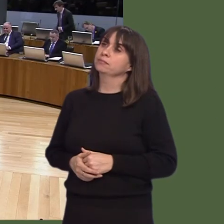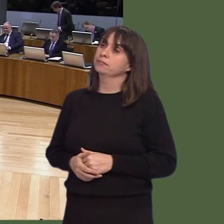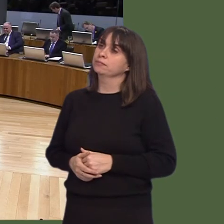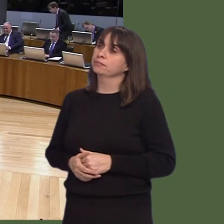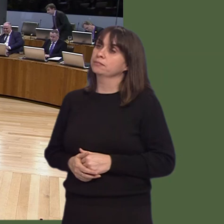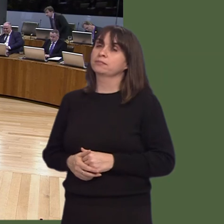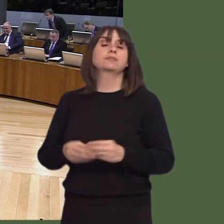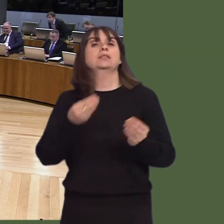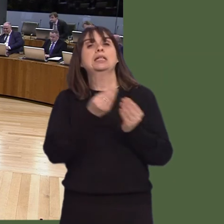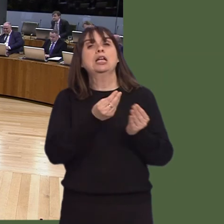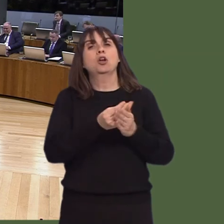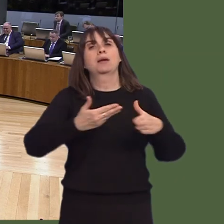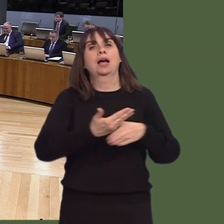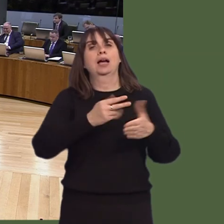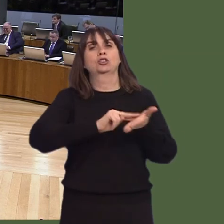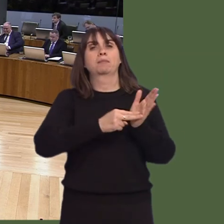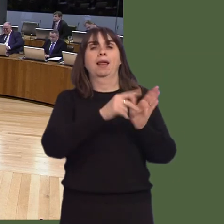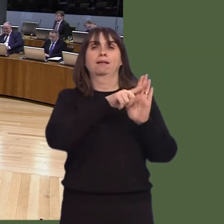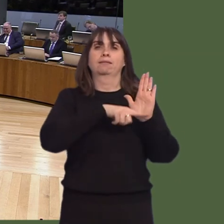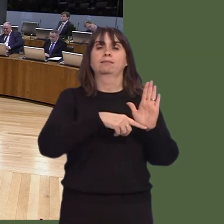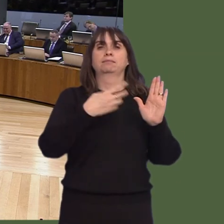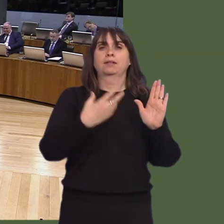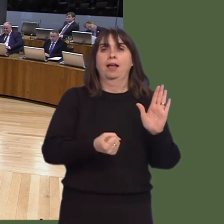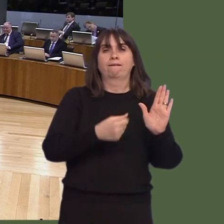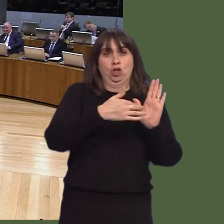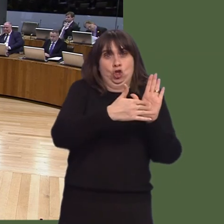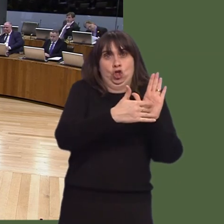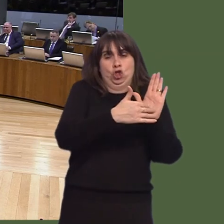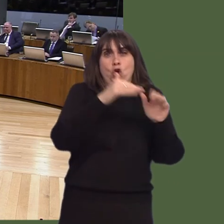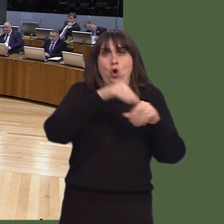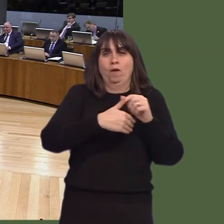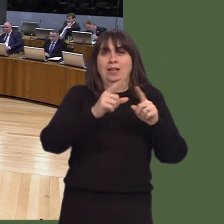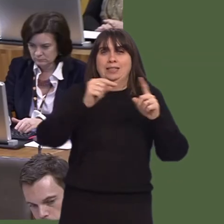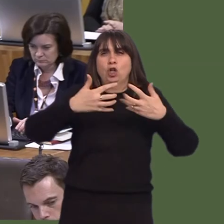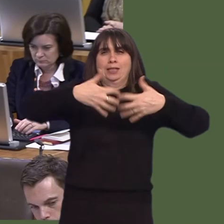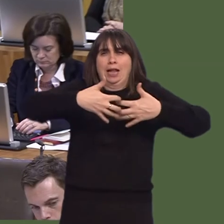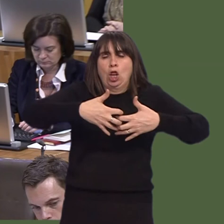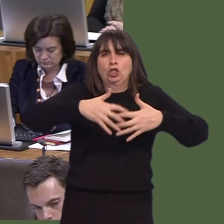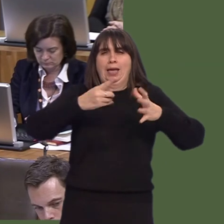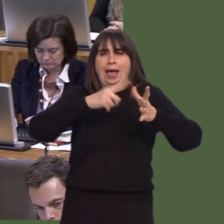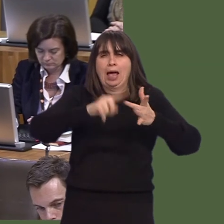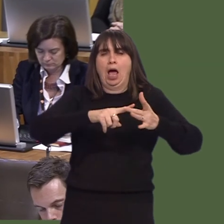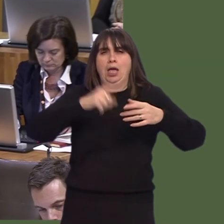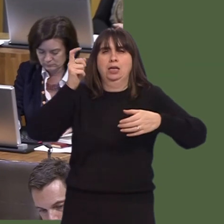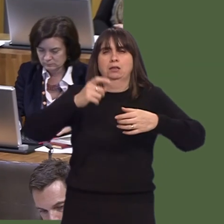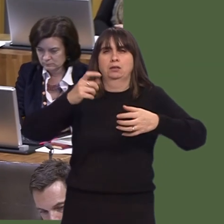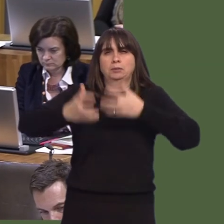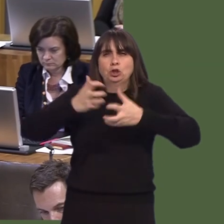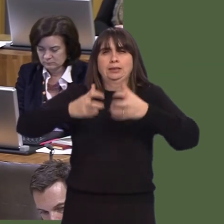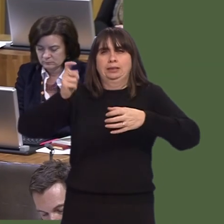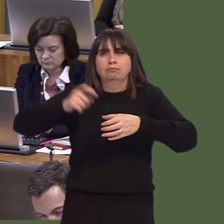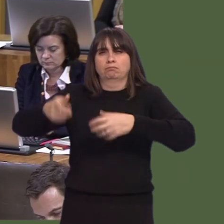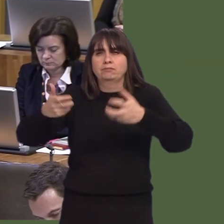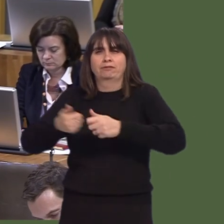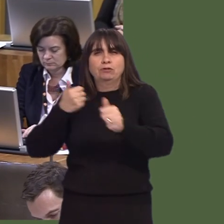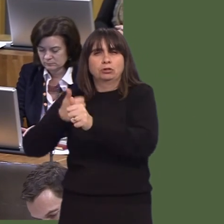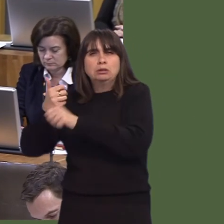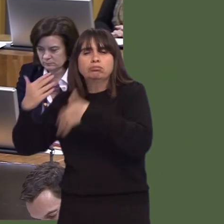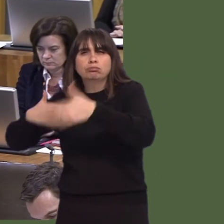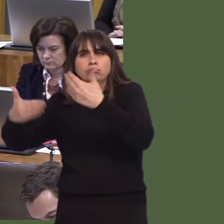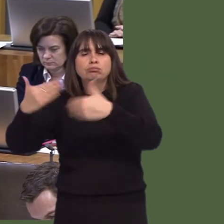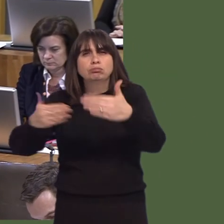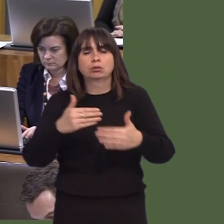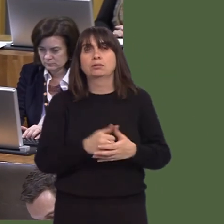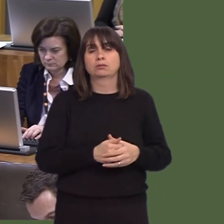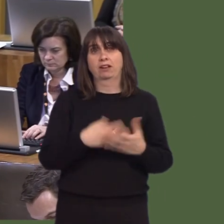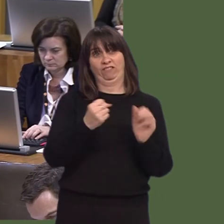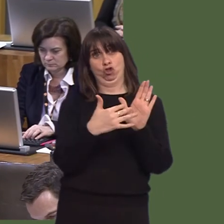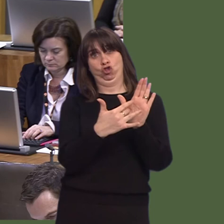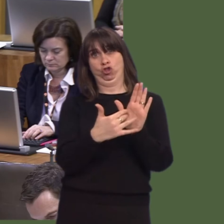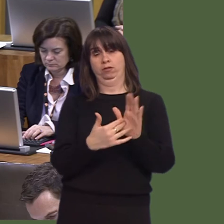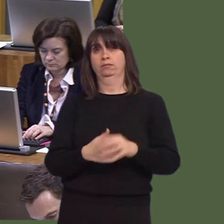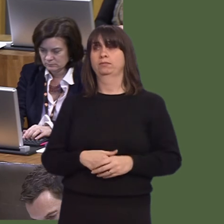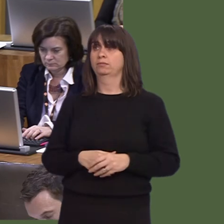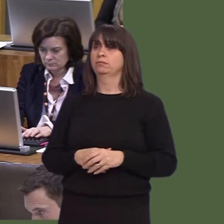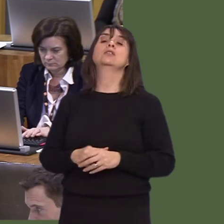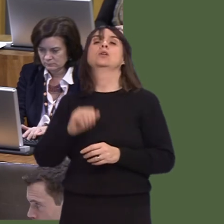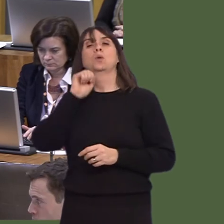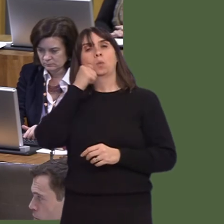to assess the standards currently applied to dog breeders in Wales, to identify and